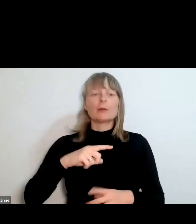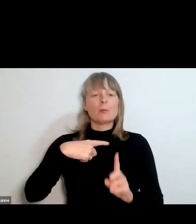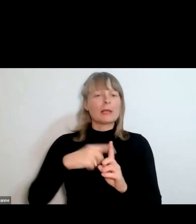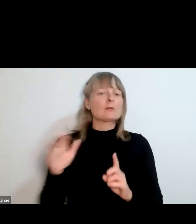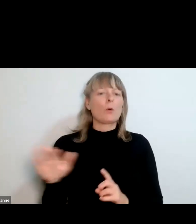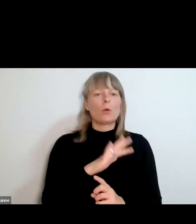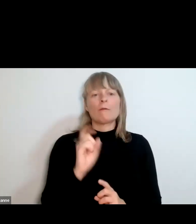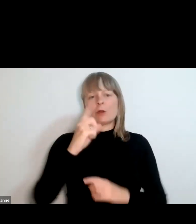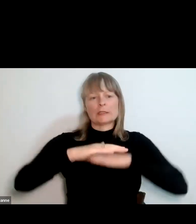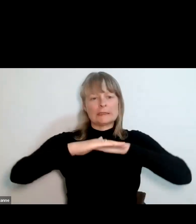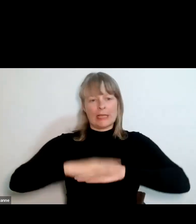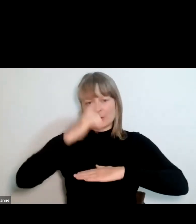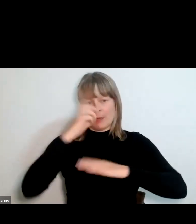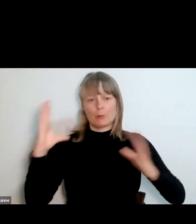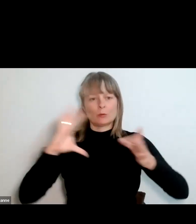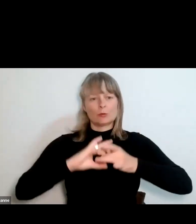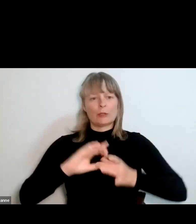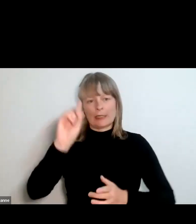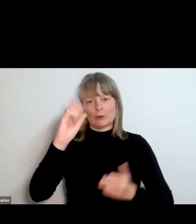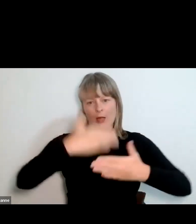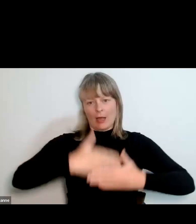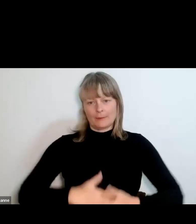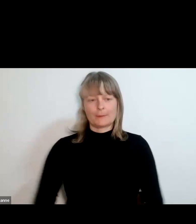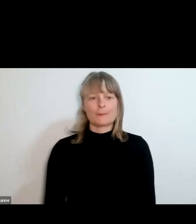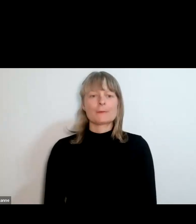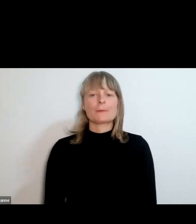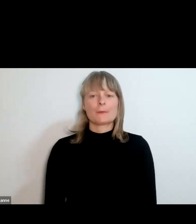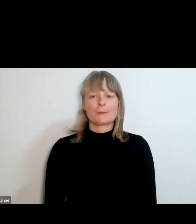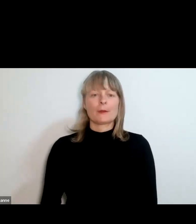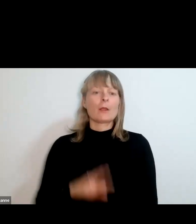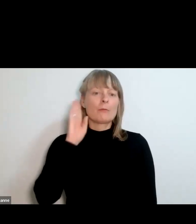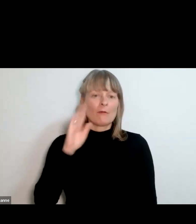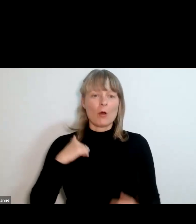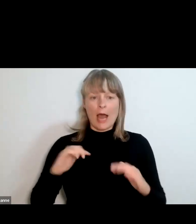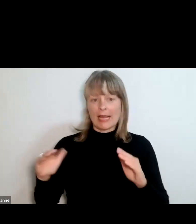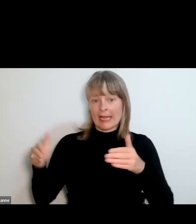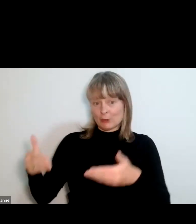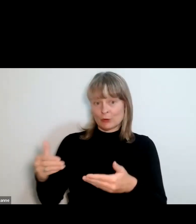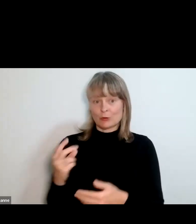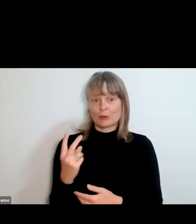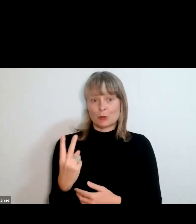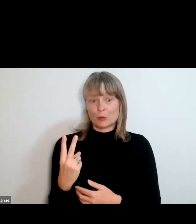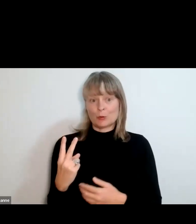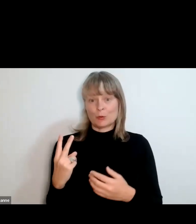I am joining you from the lands of the Gadigal people of the Eora Nation's, and I pay my